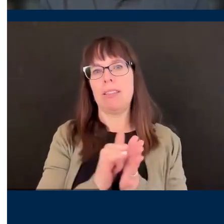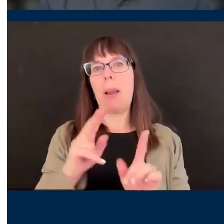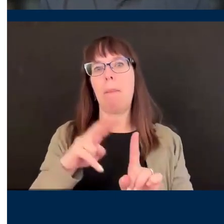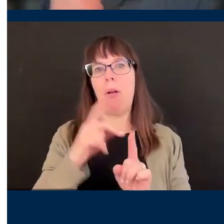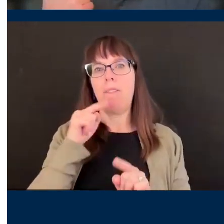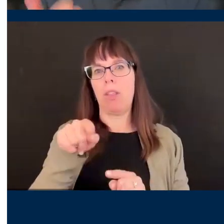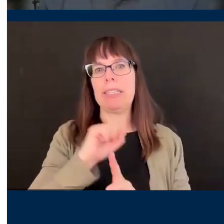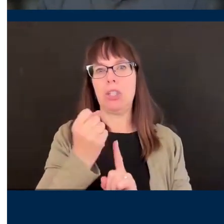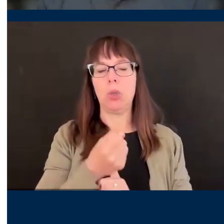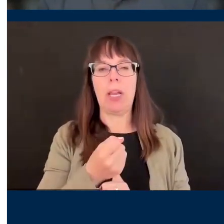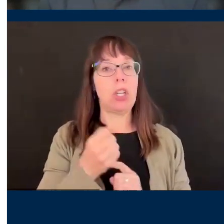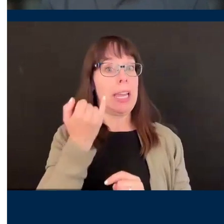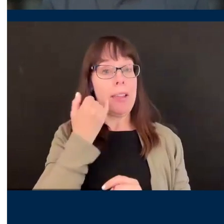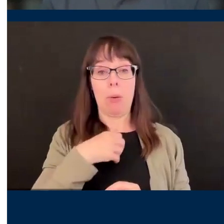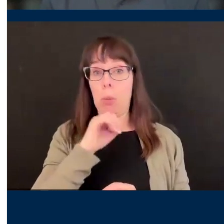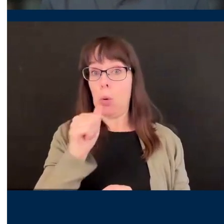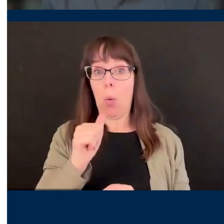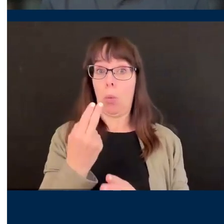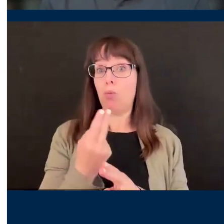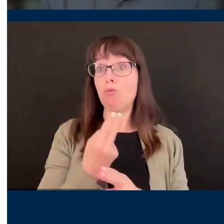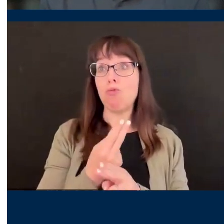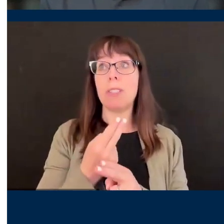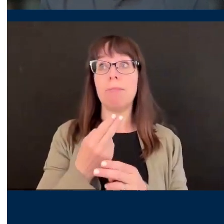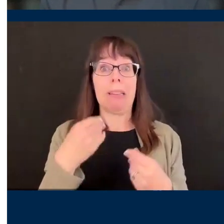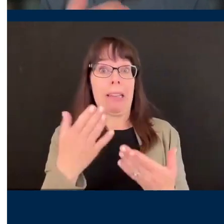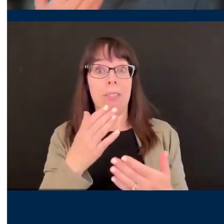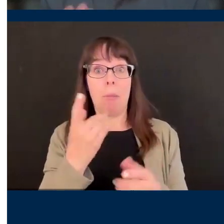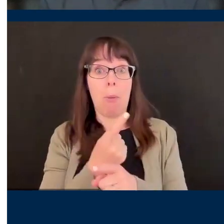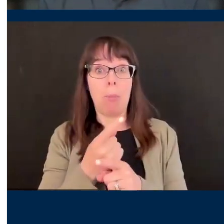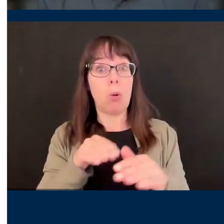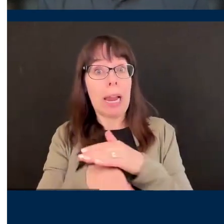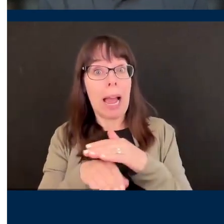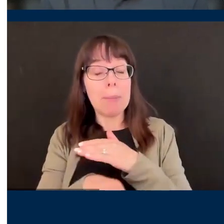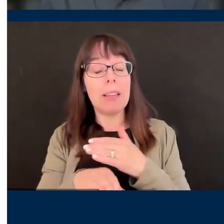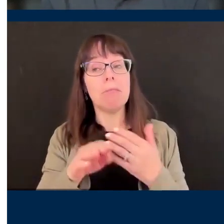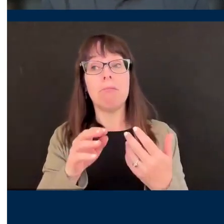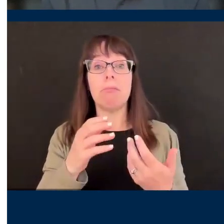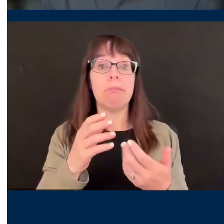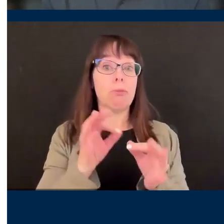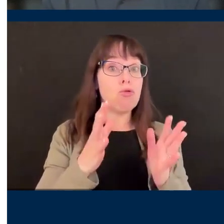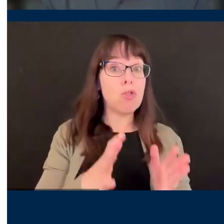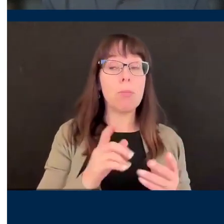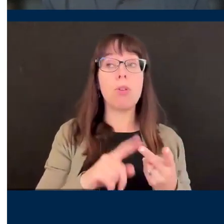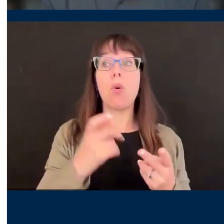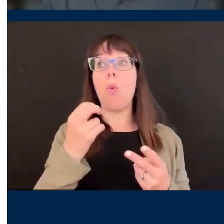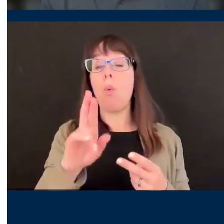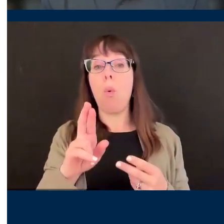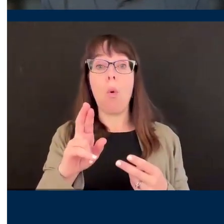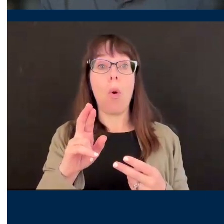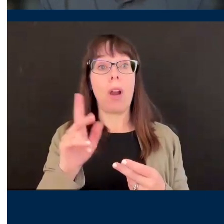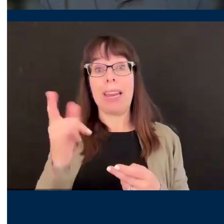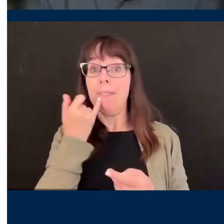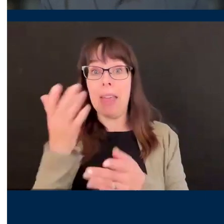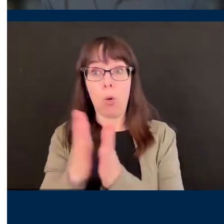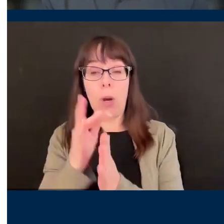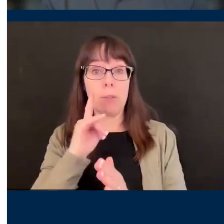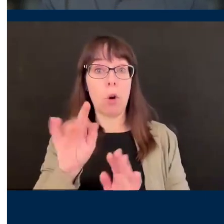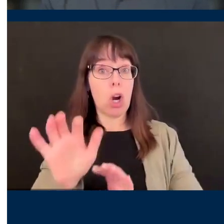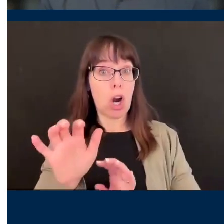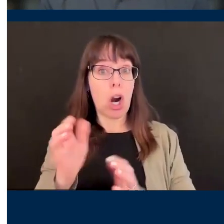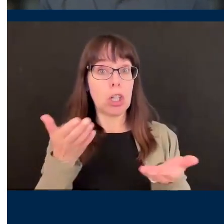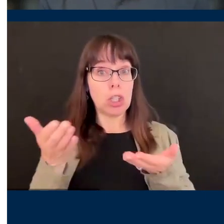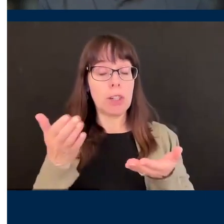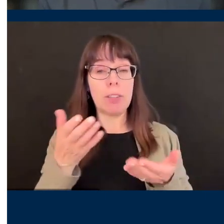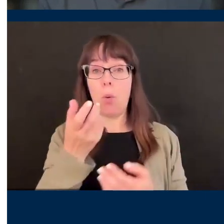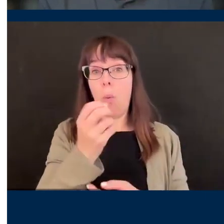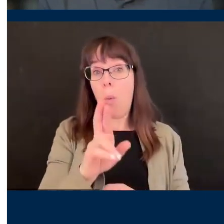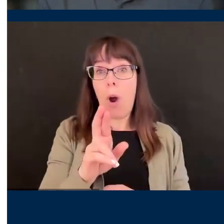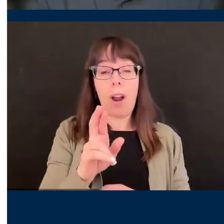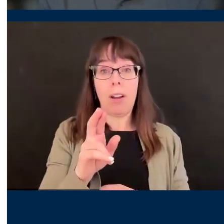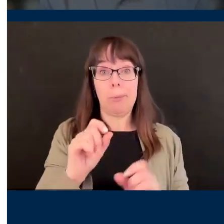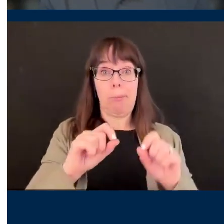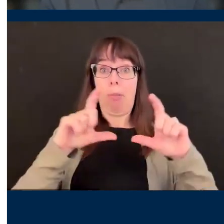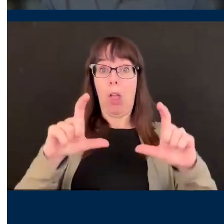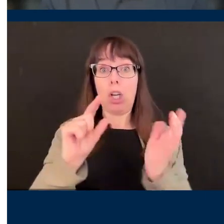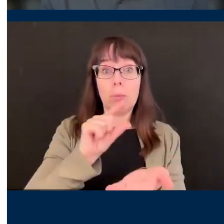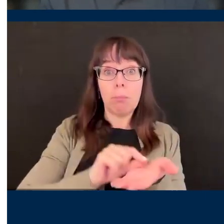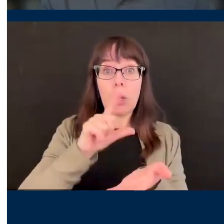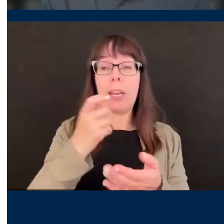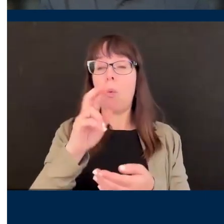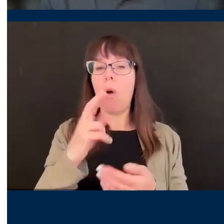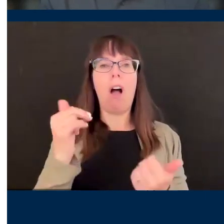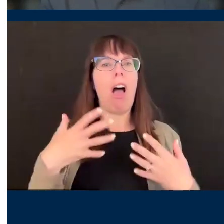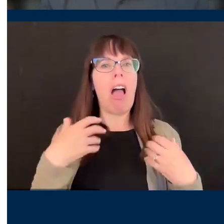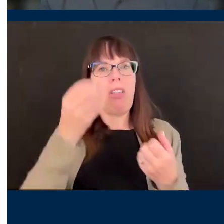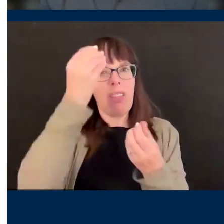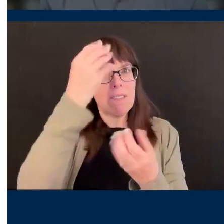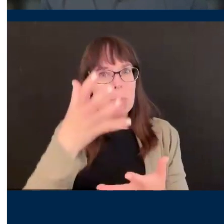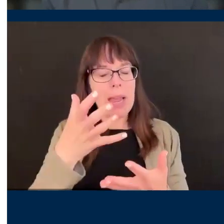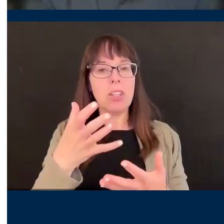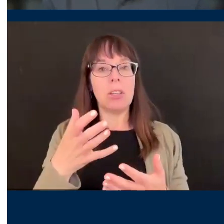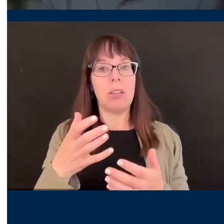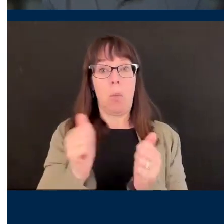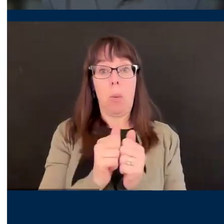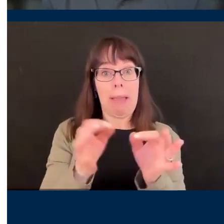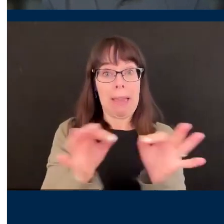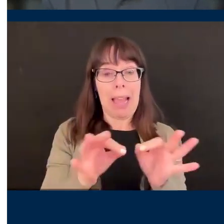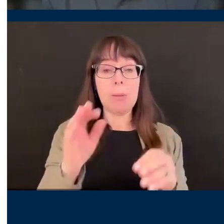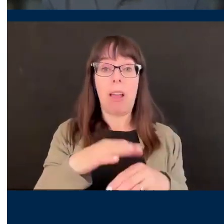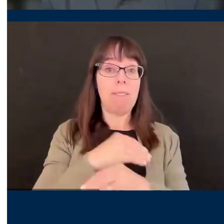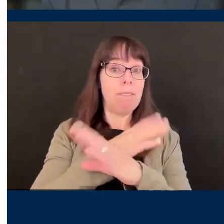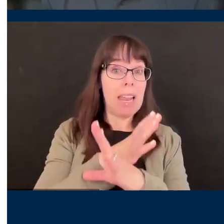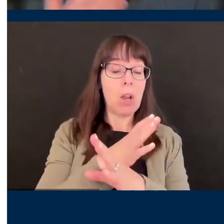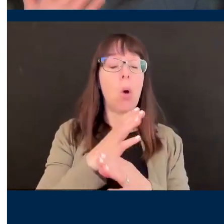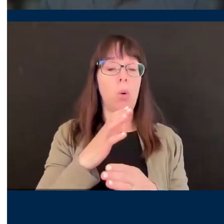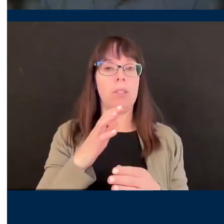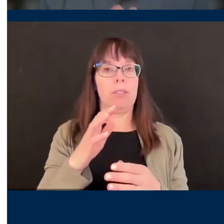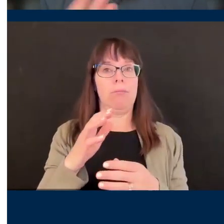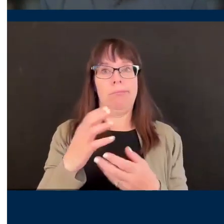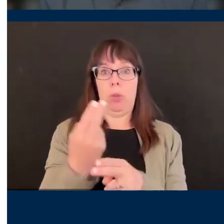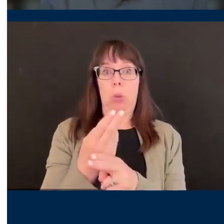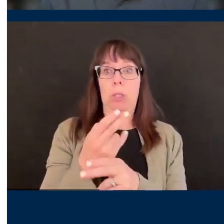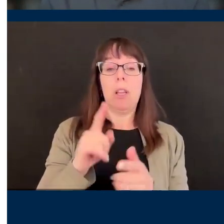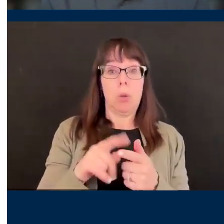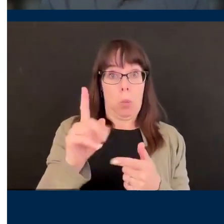when we don't apply or accommodate their needs, whether in providing an interpreter, or even their request for captioning services, or even large print, or any health information having captioning on videos that are going to be based on the health information you share.